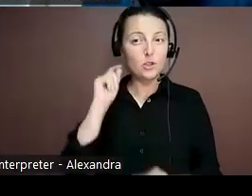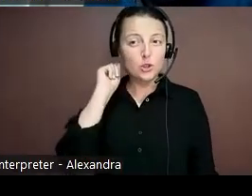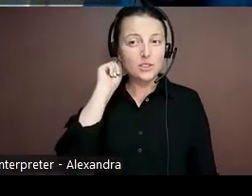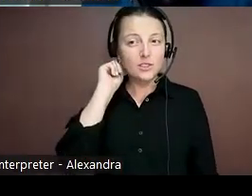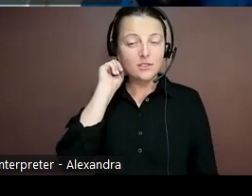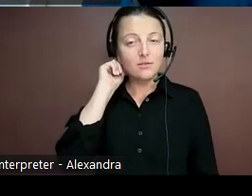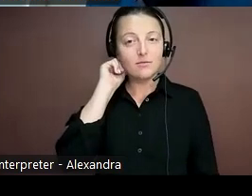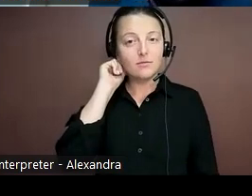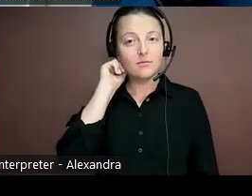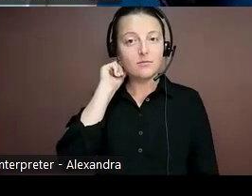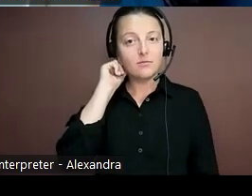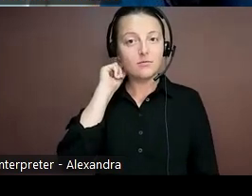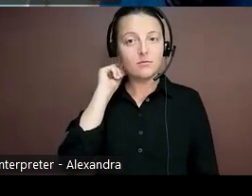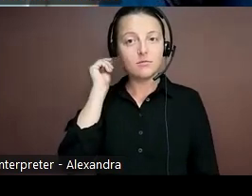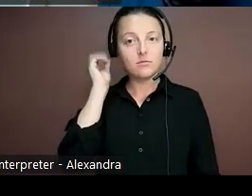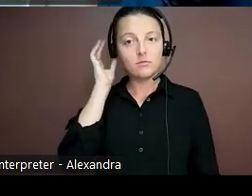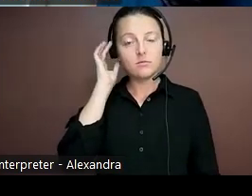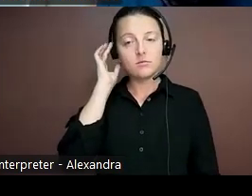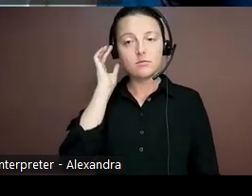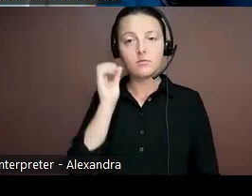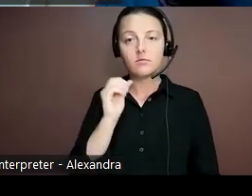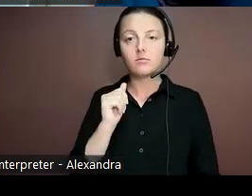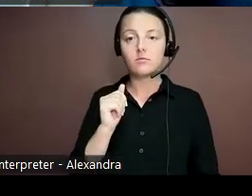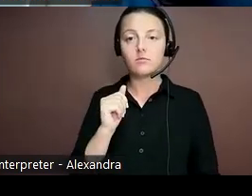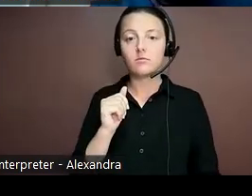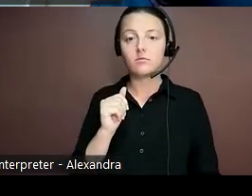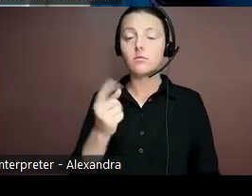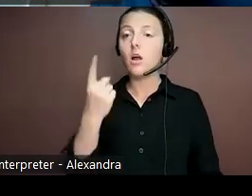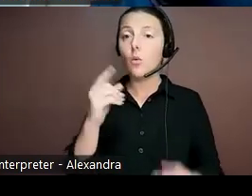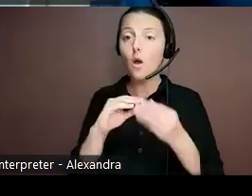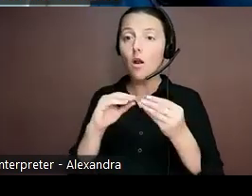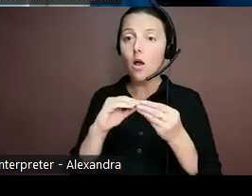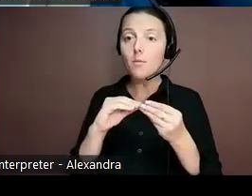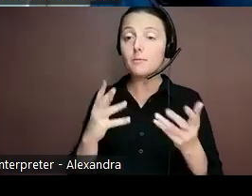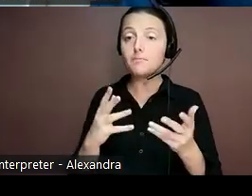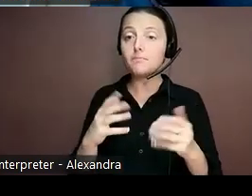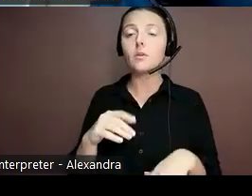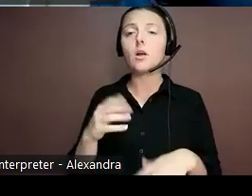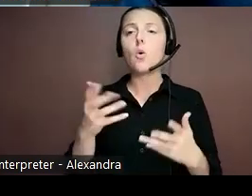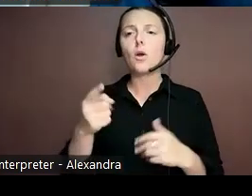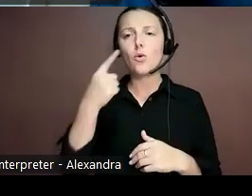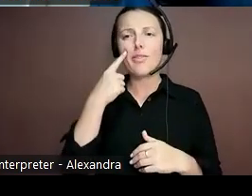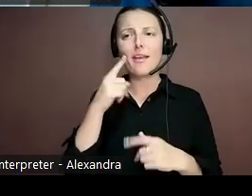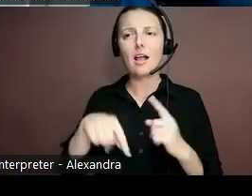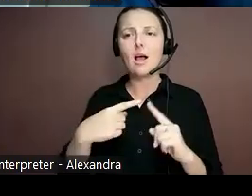Um Tony uh one comment was what um what do you think about the role of hospital or unit design